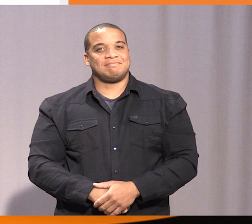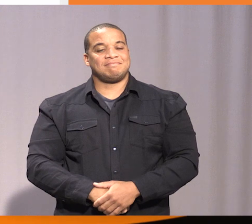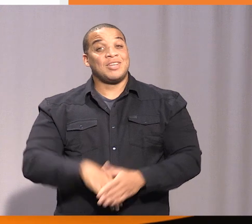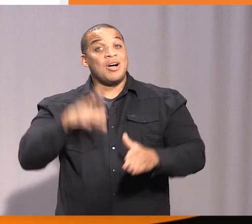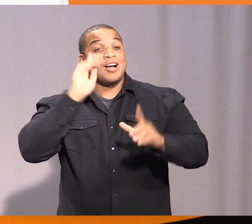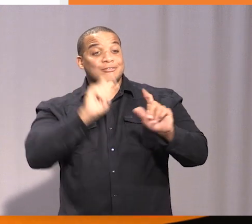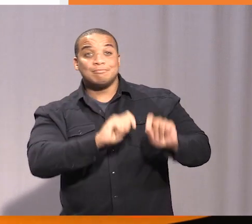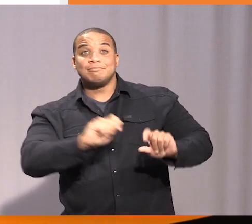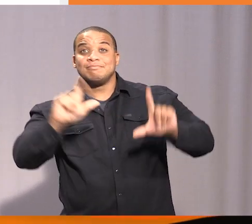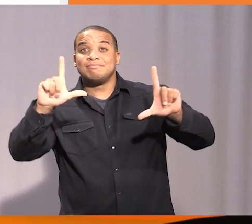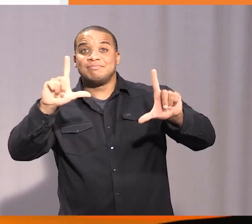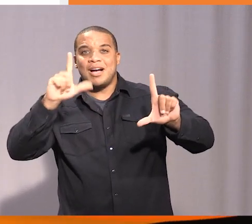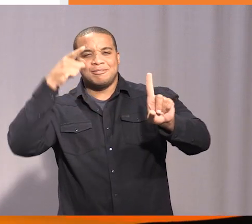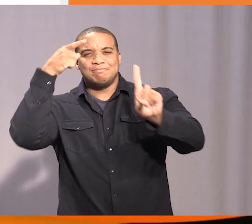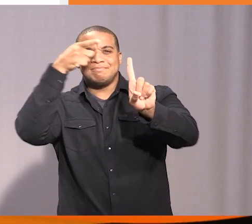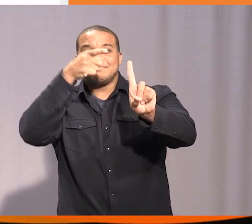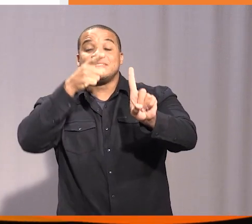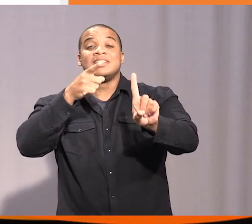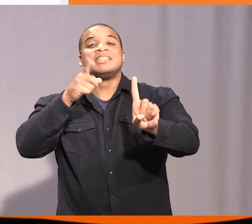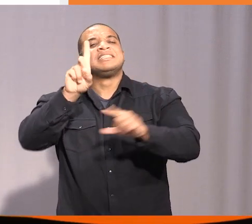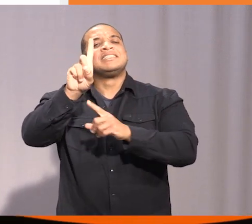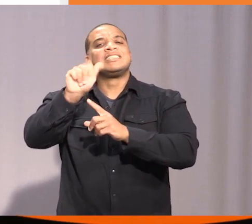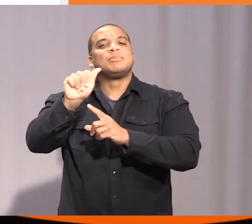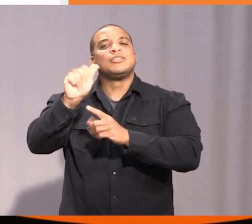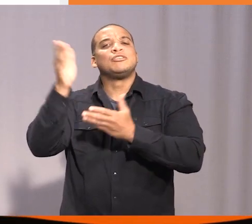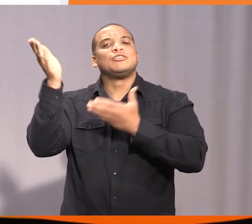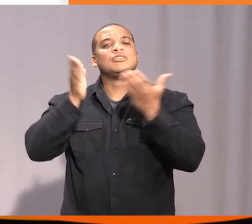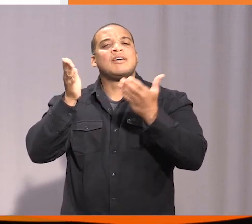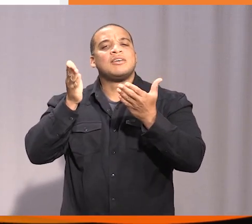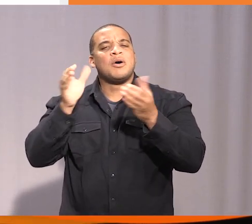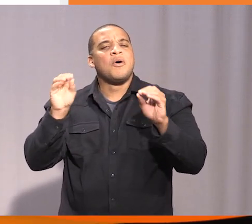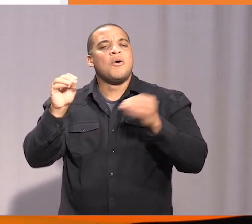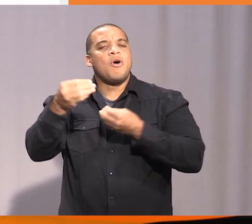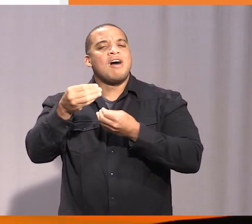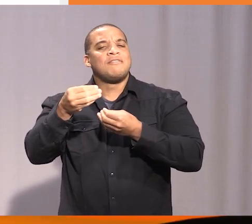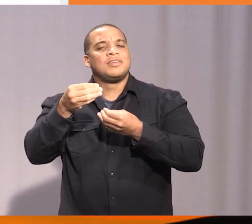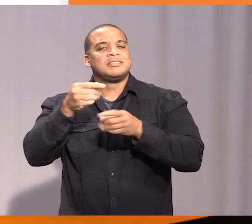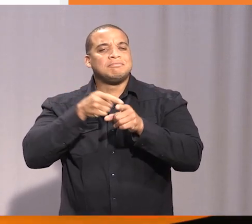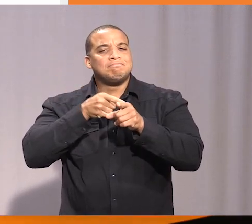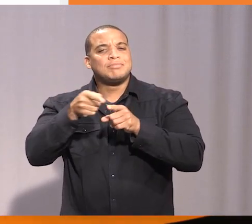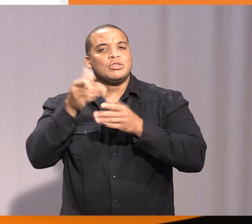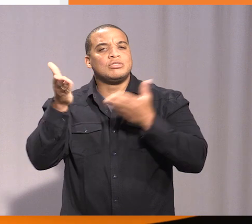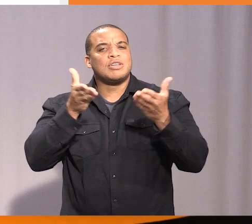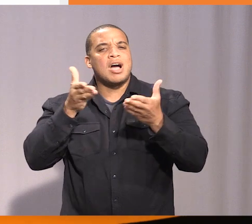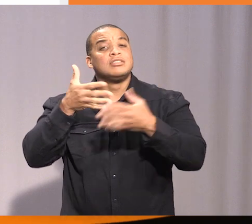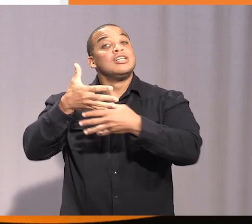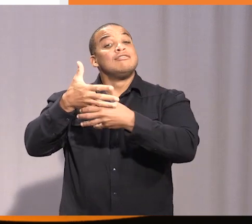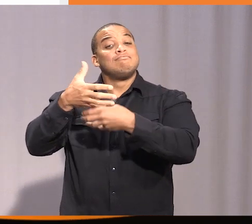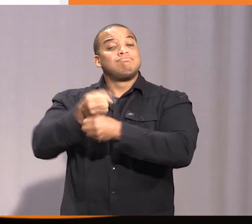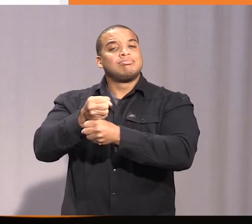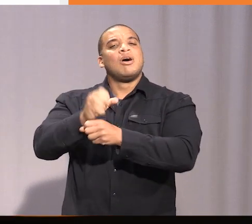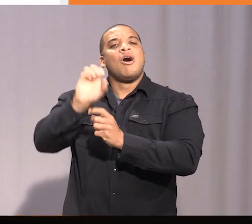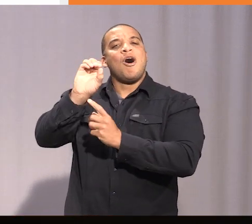to our main site here, the disability services, office of specialized services, otherwise known as OSS,